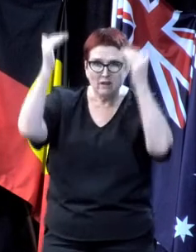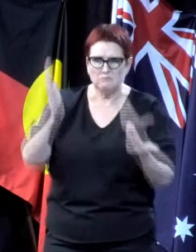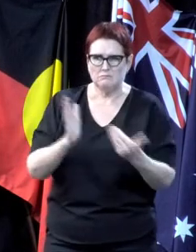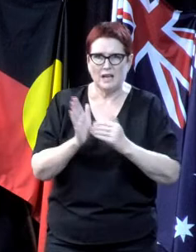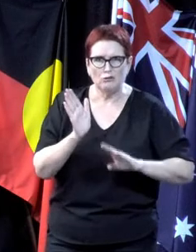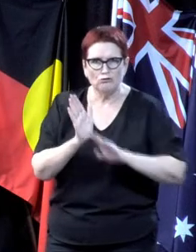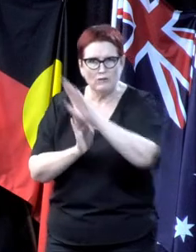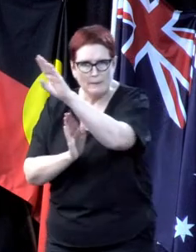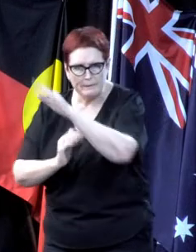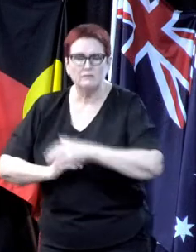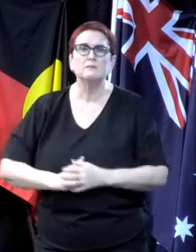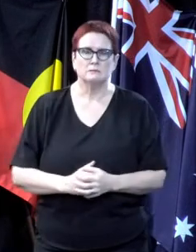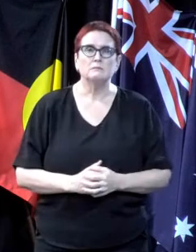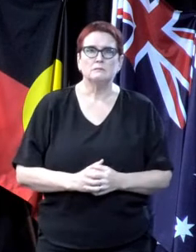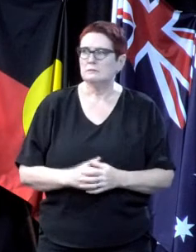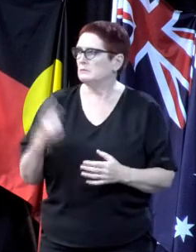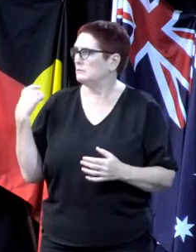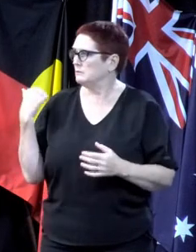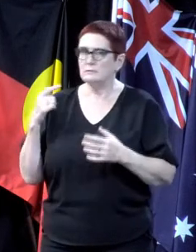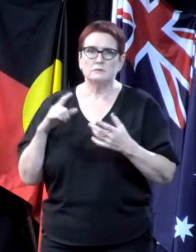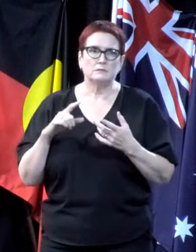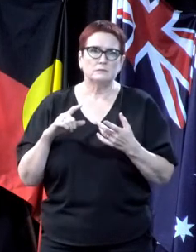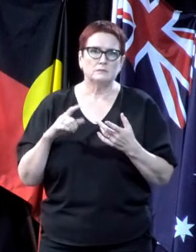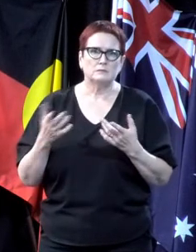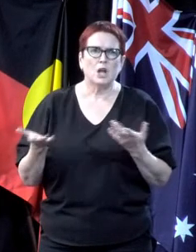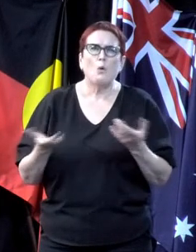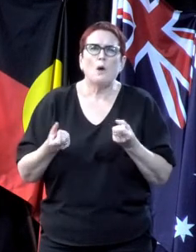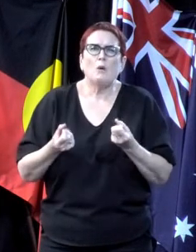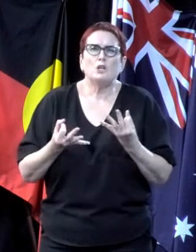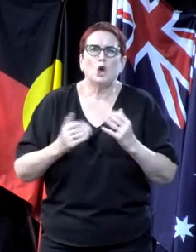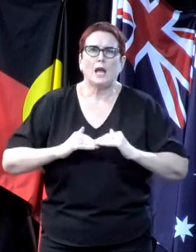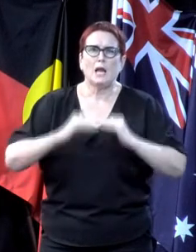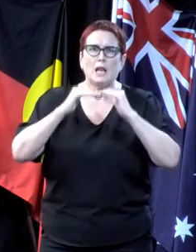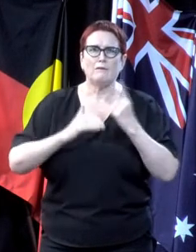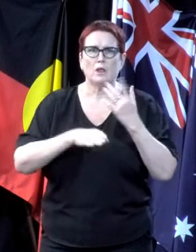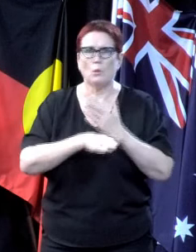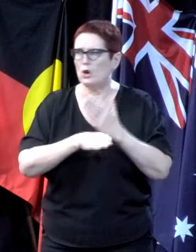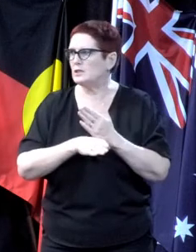That’s where the non-performing lift came from. It’s only new. Yes. It’s only new.